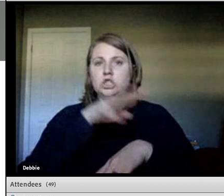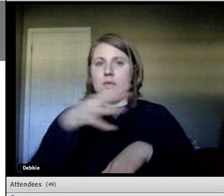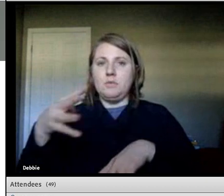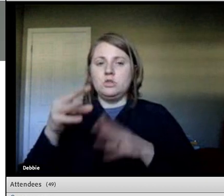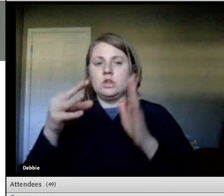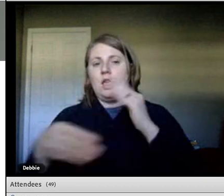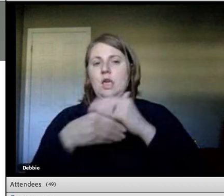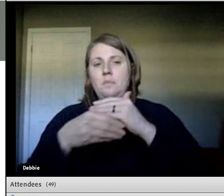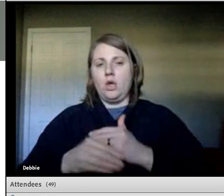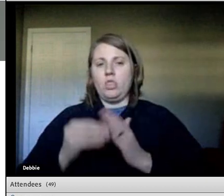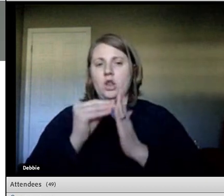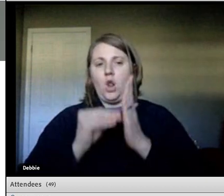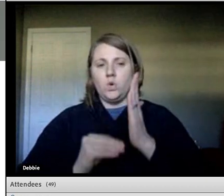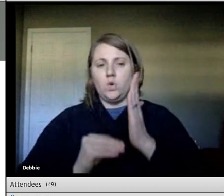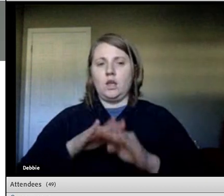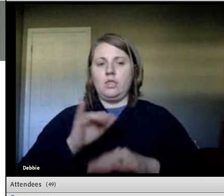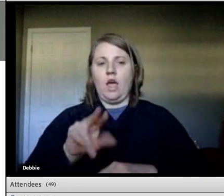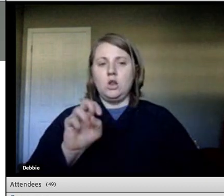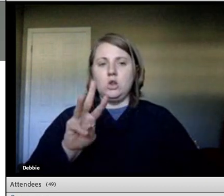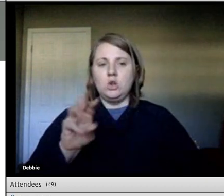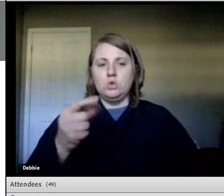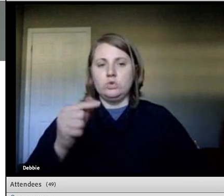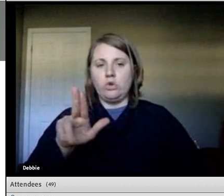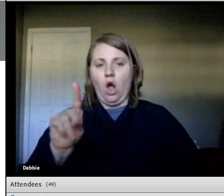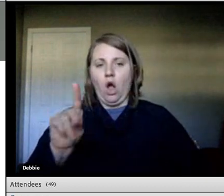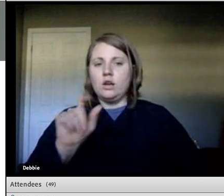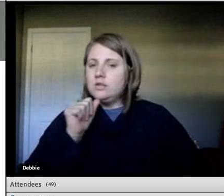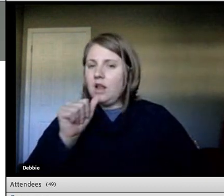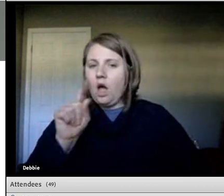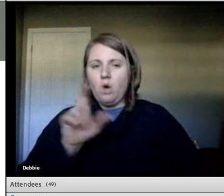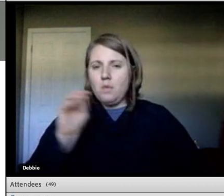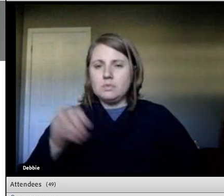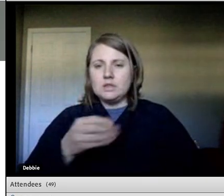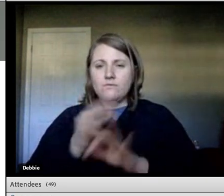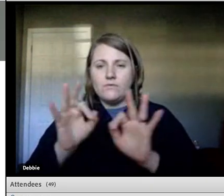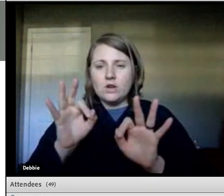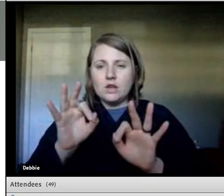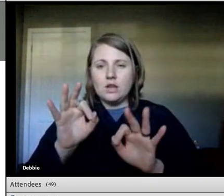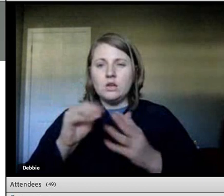It's students I think can get it for free,